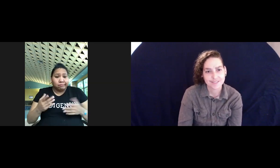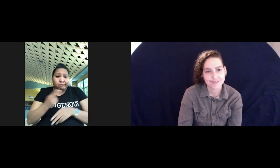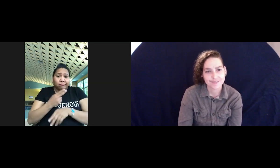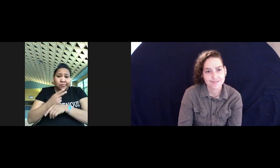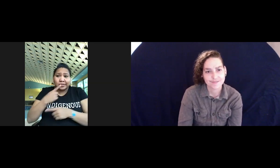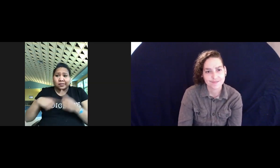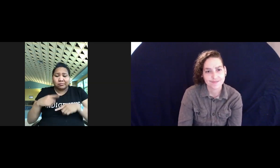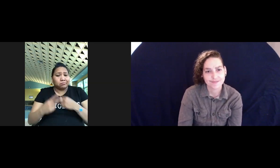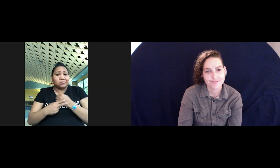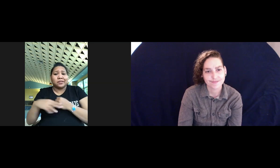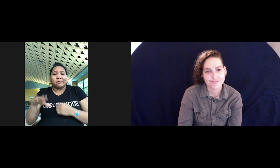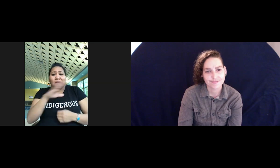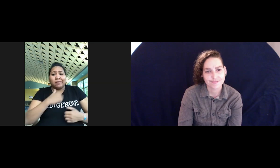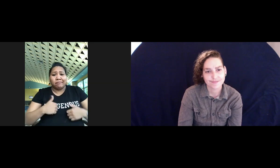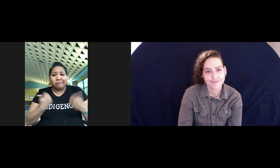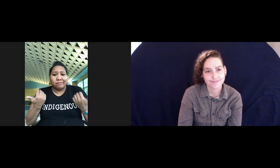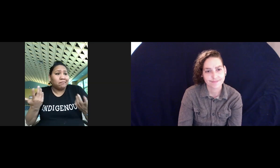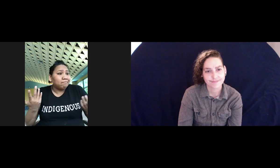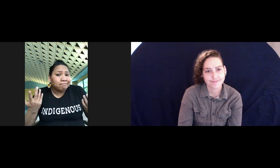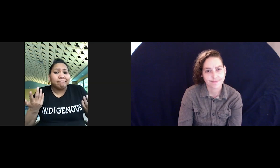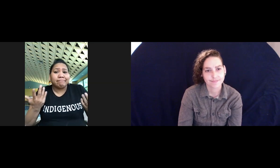They used sign language to save their lives.